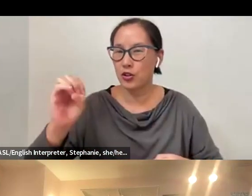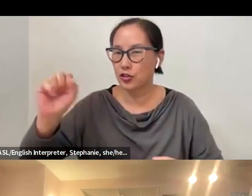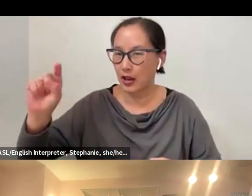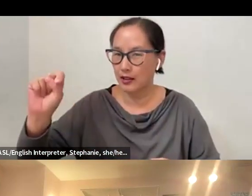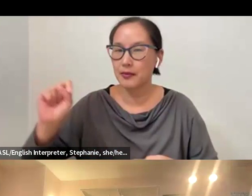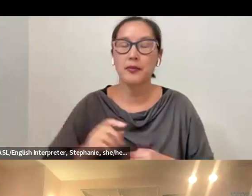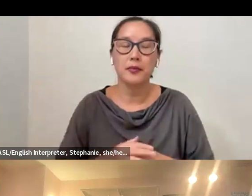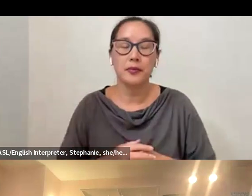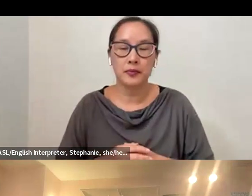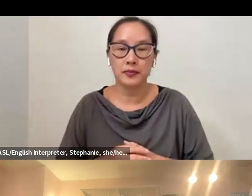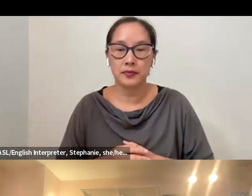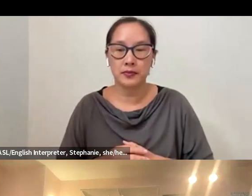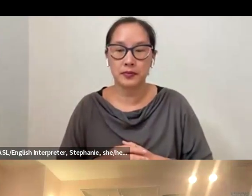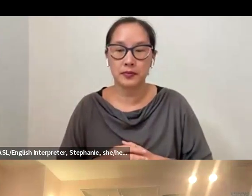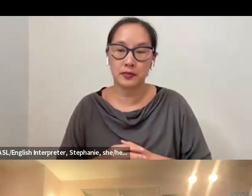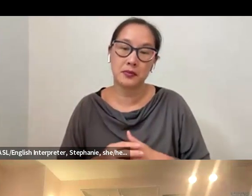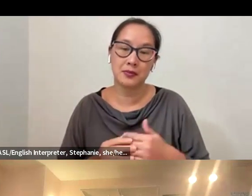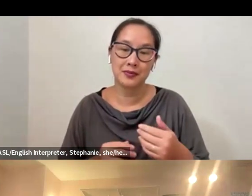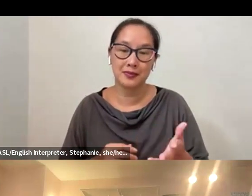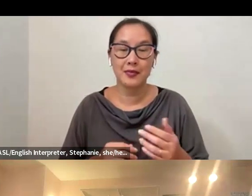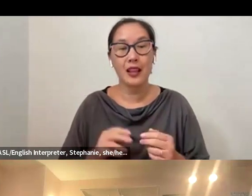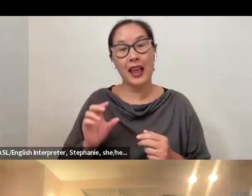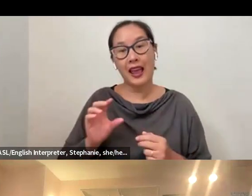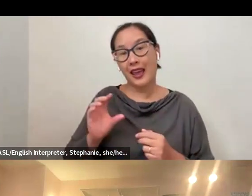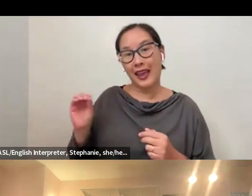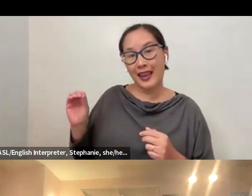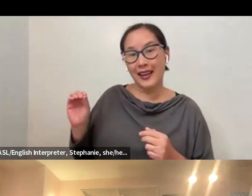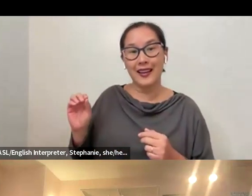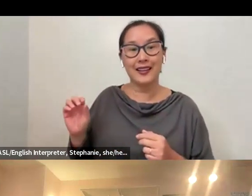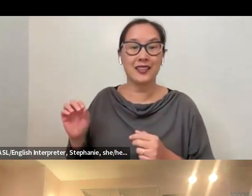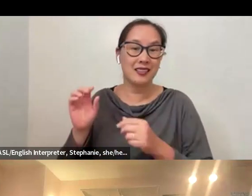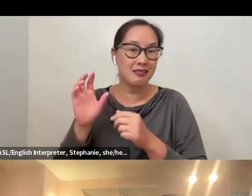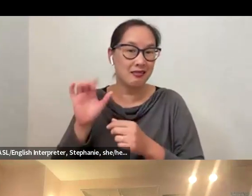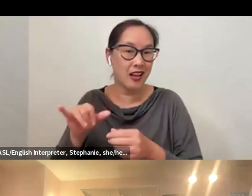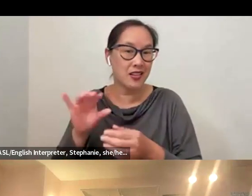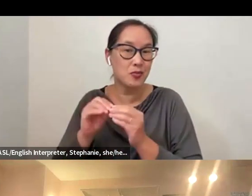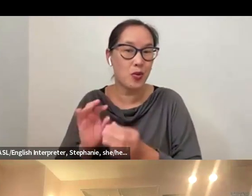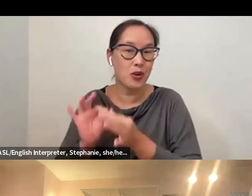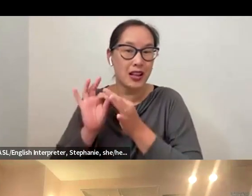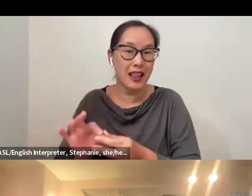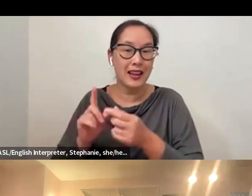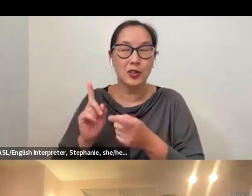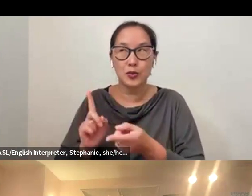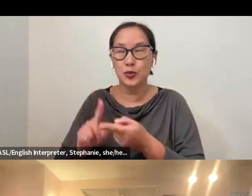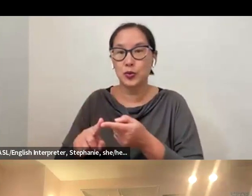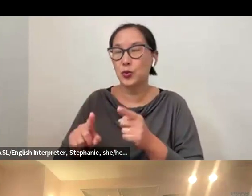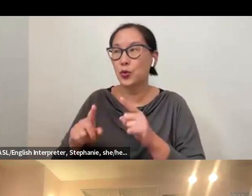was less the protagonists of the film and more in the filmmaking. The filmmakers spent,